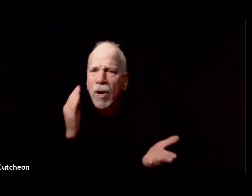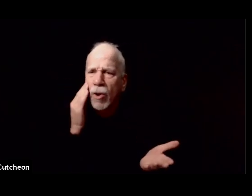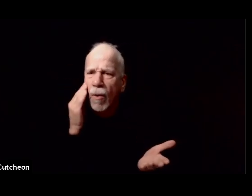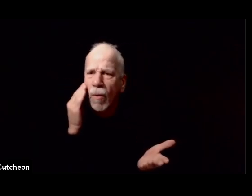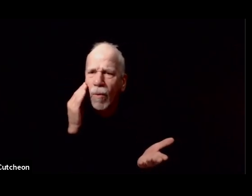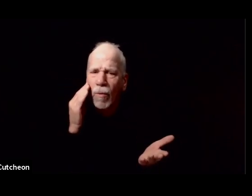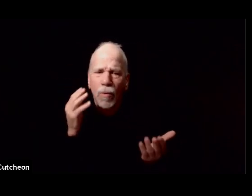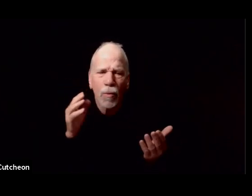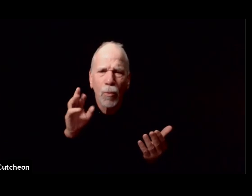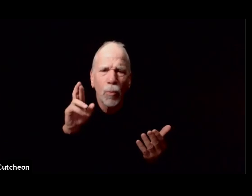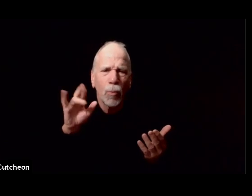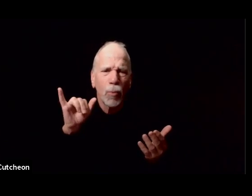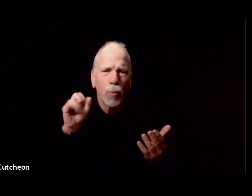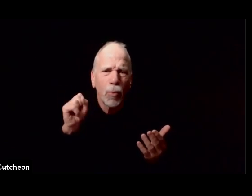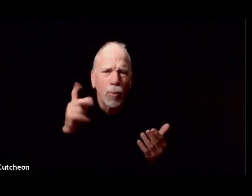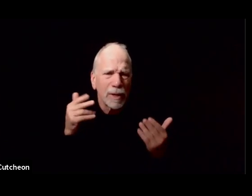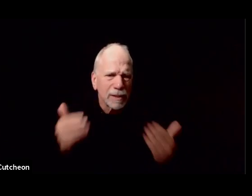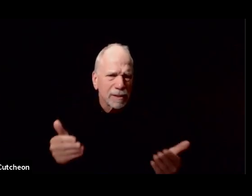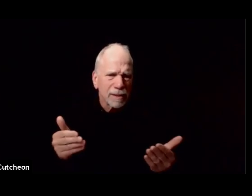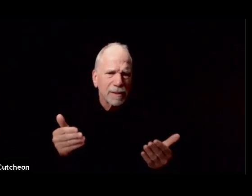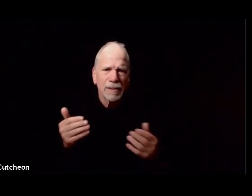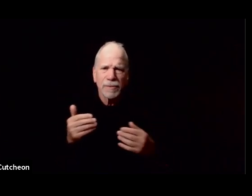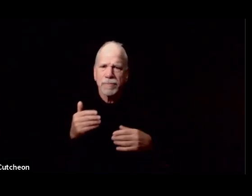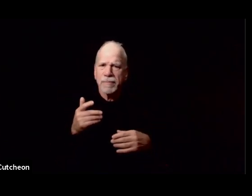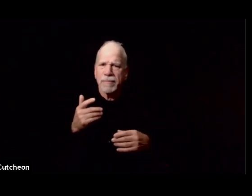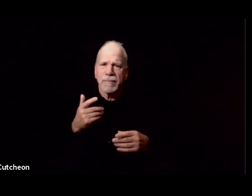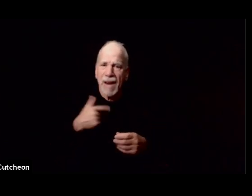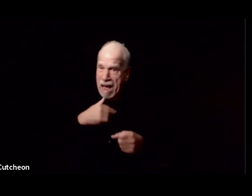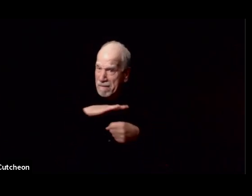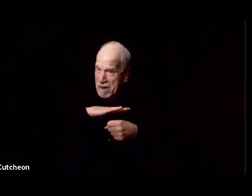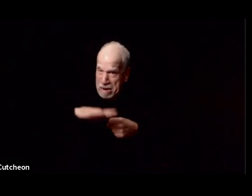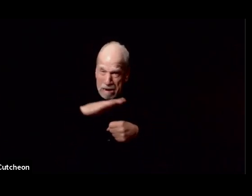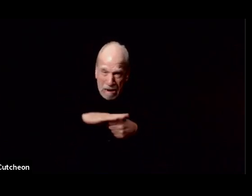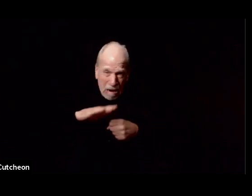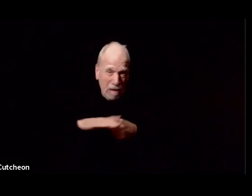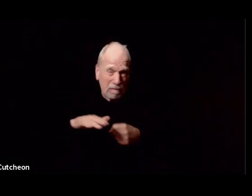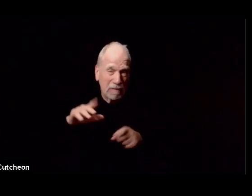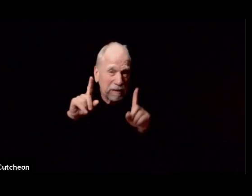capacity now. We know it can fluctuate from day to day at specific clinics so it's always